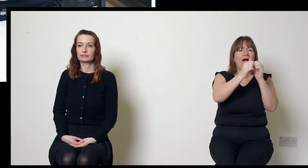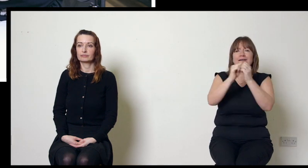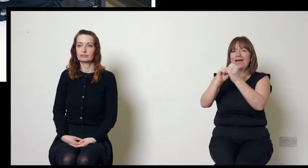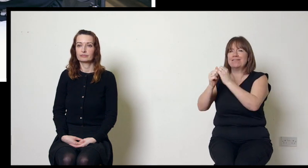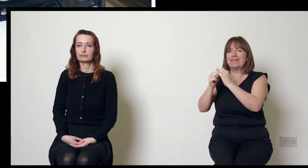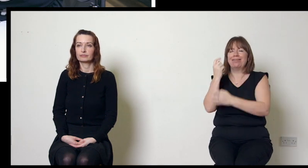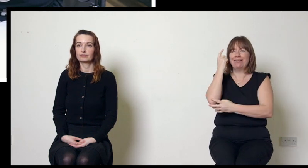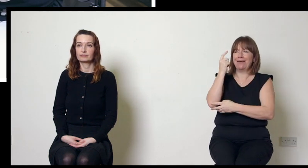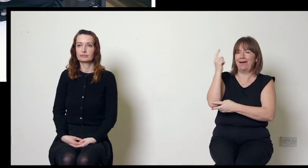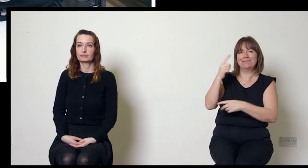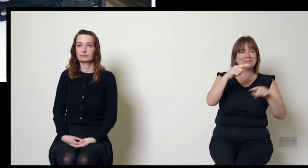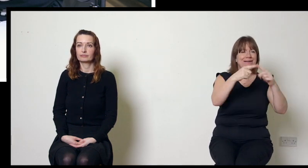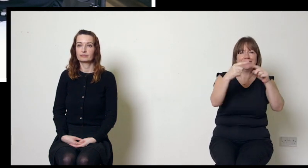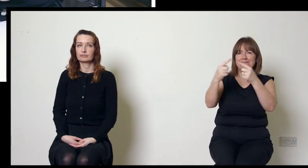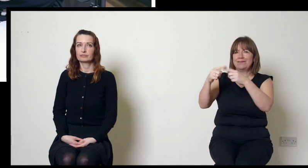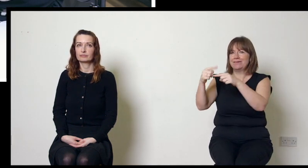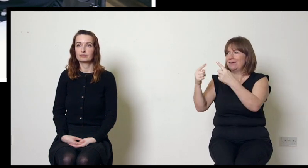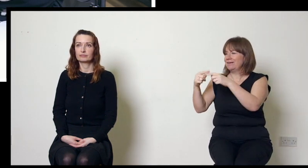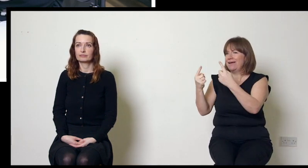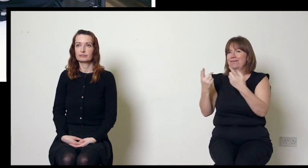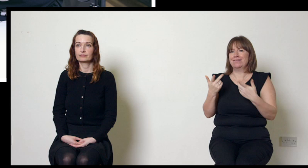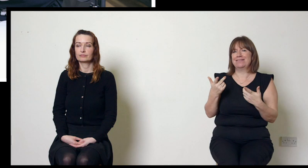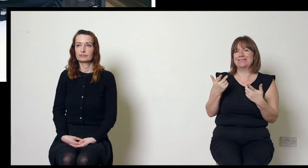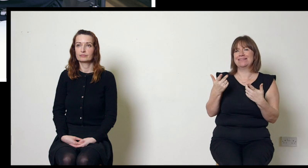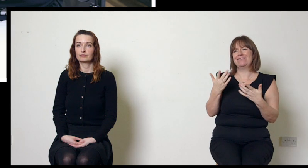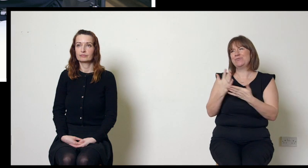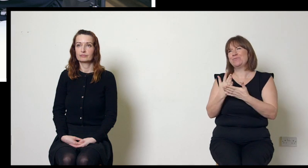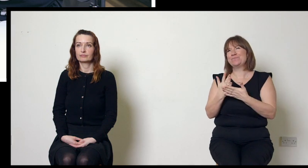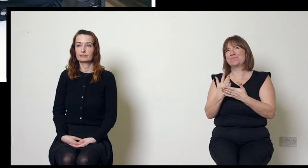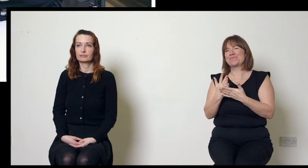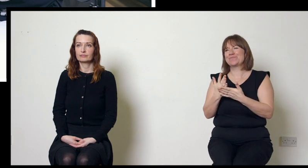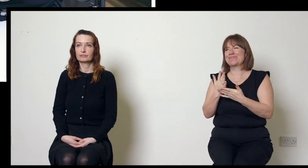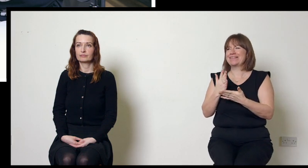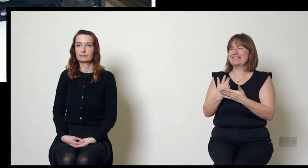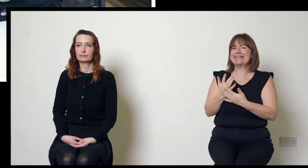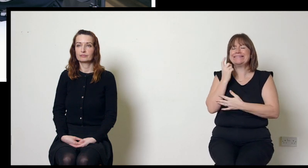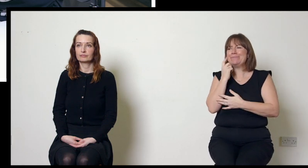If you can't do that amount, we even down to the… sounds really… I don’t know The simplest thing was when we looked